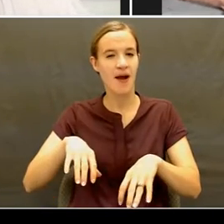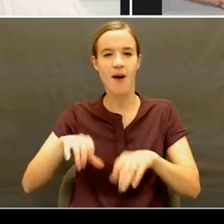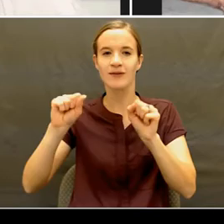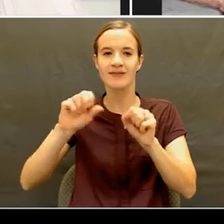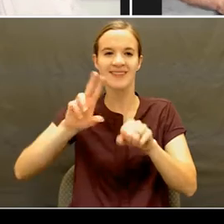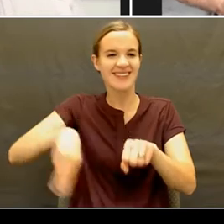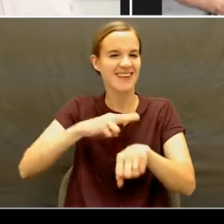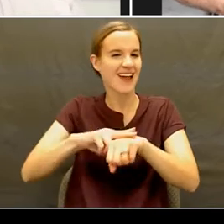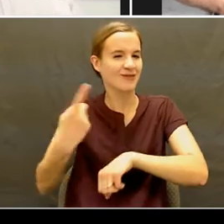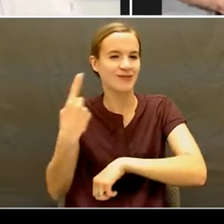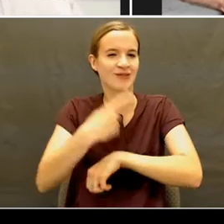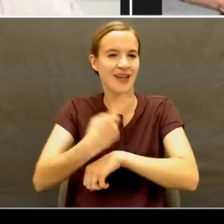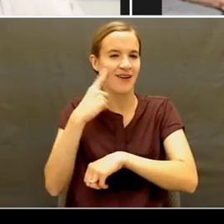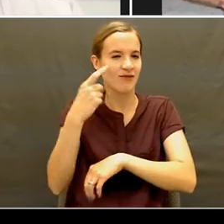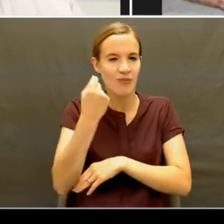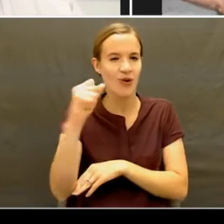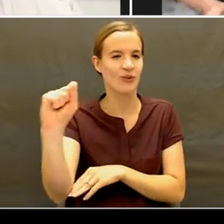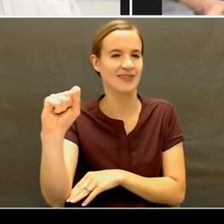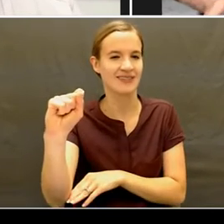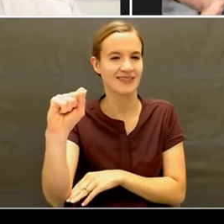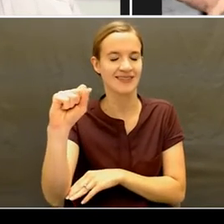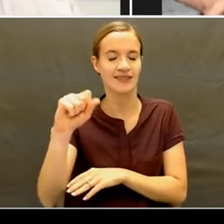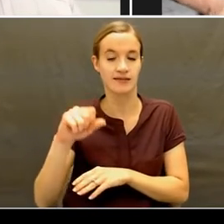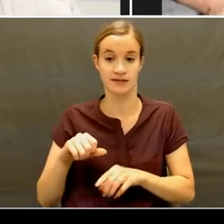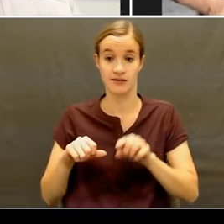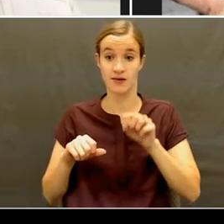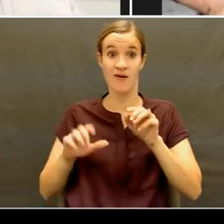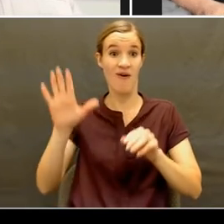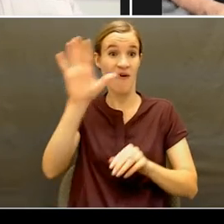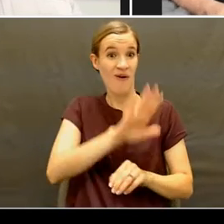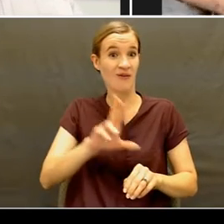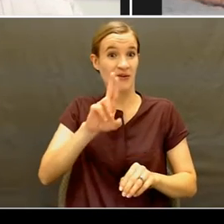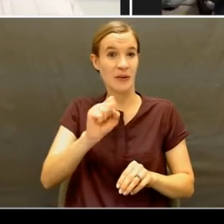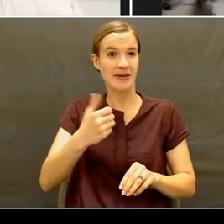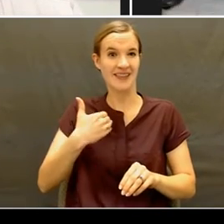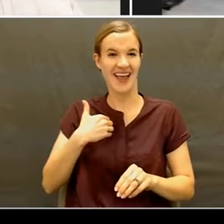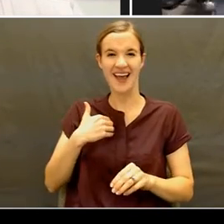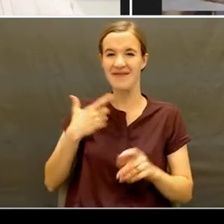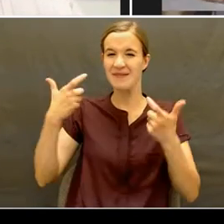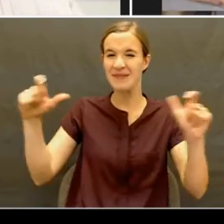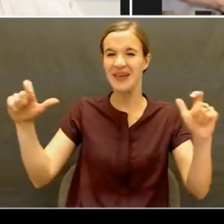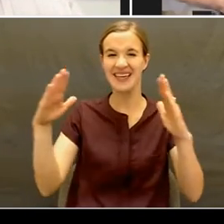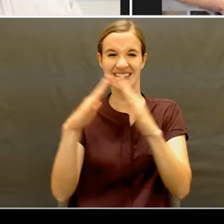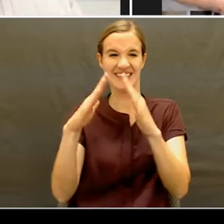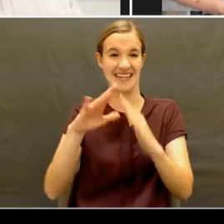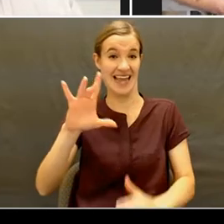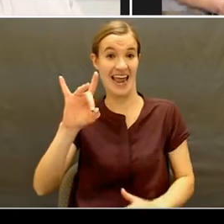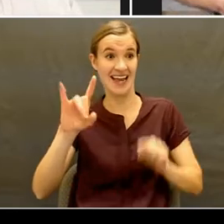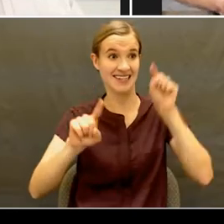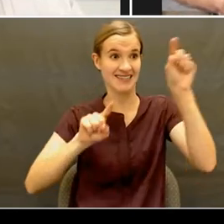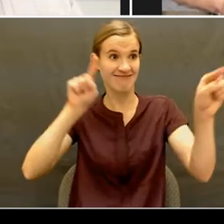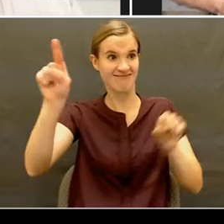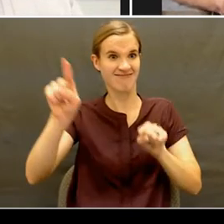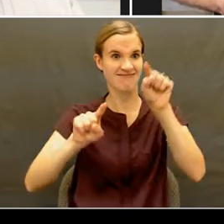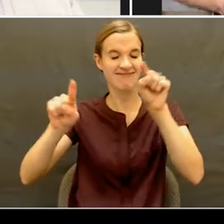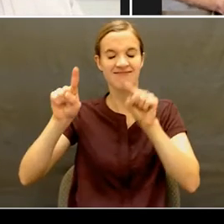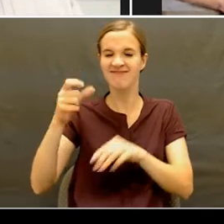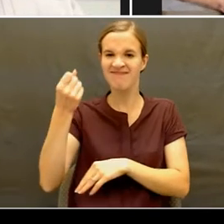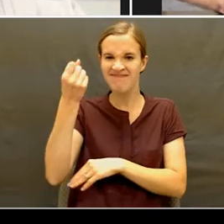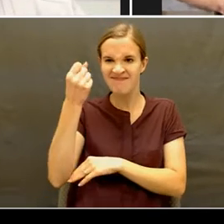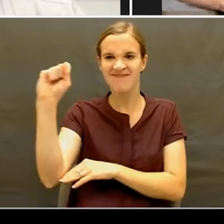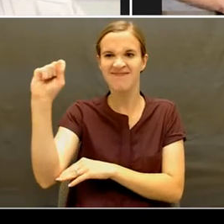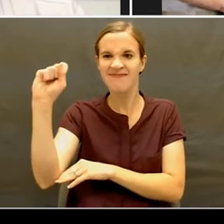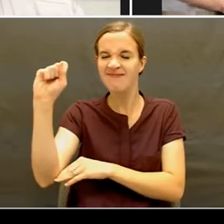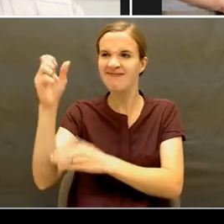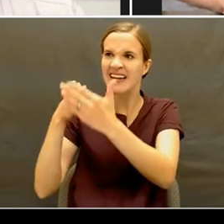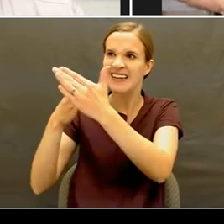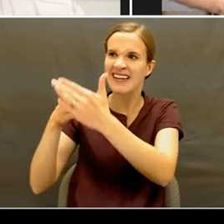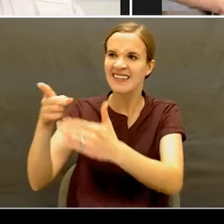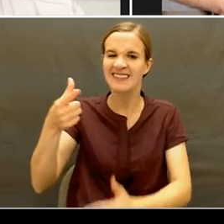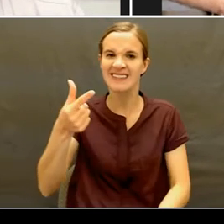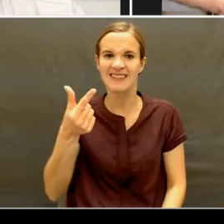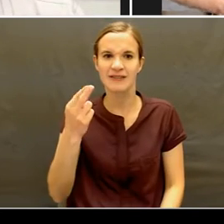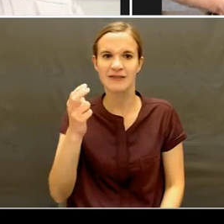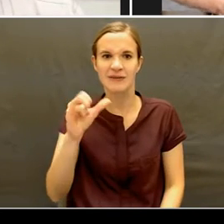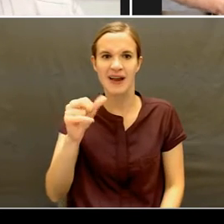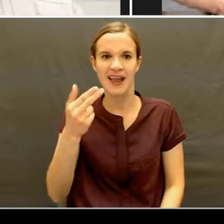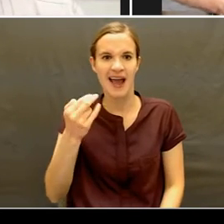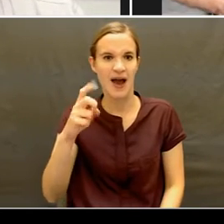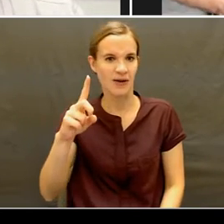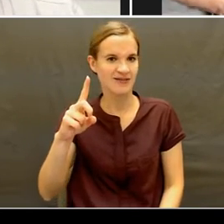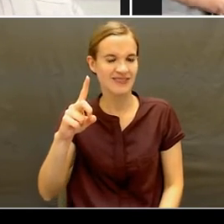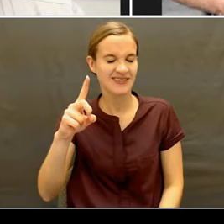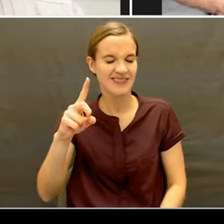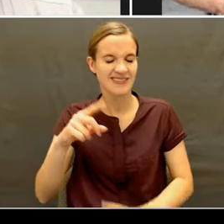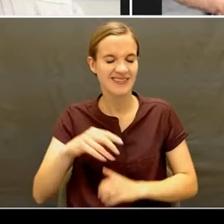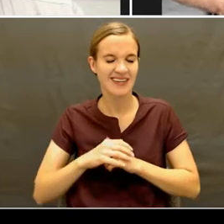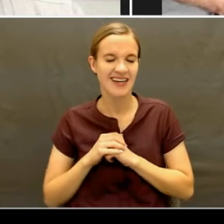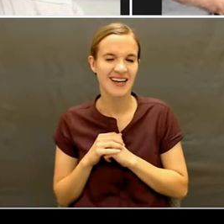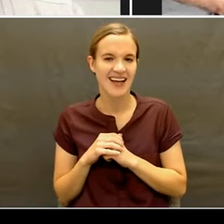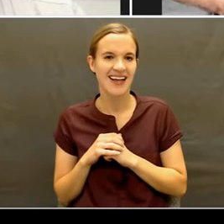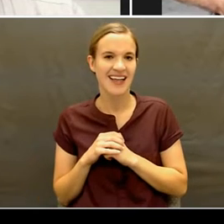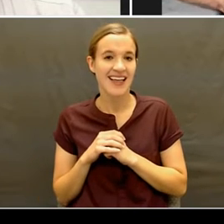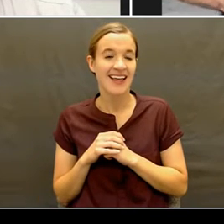that were and some other smaller towns that would demonstrate against Greyhound. And it was